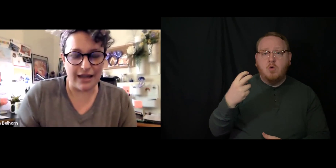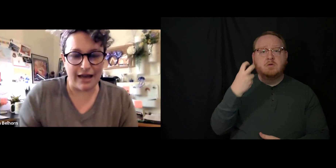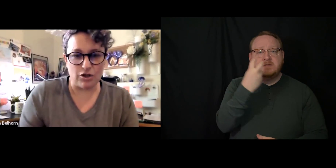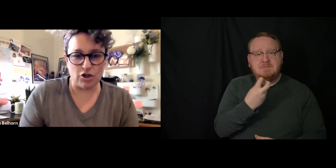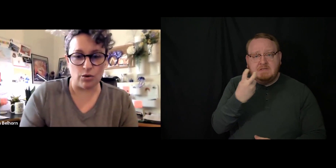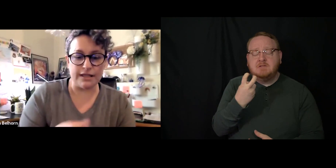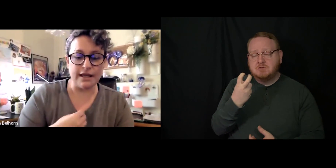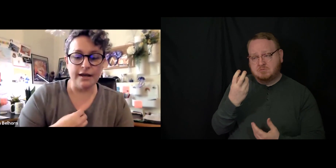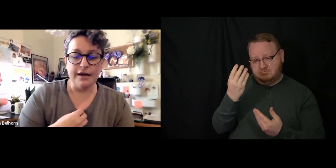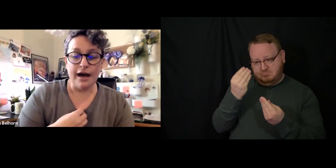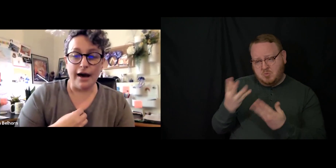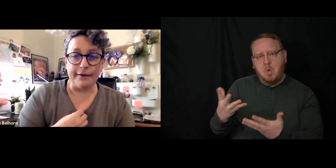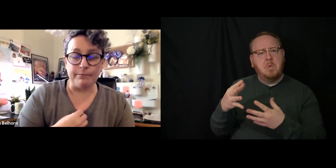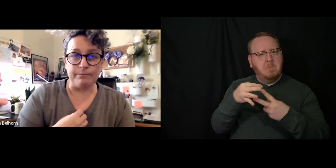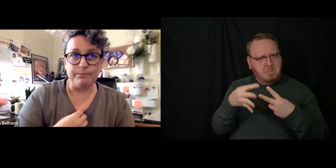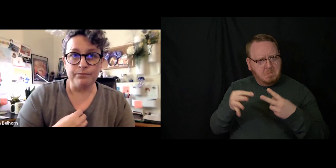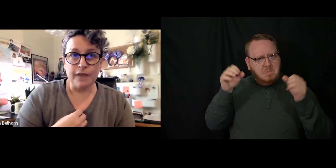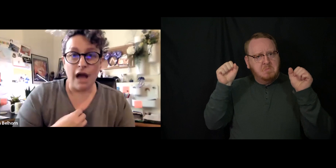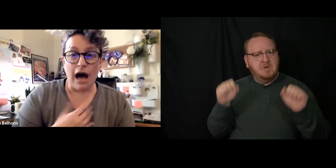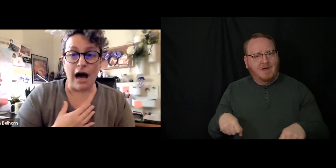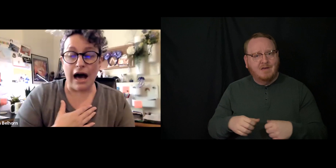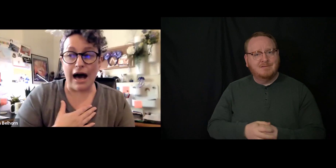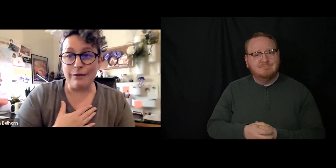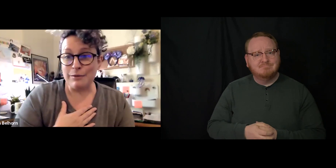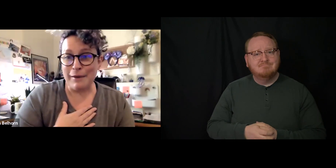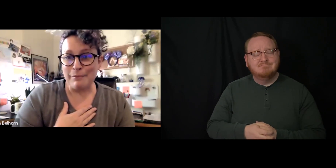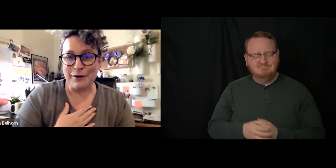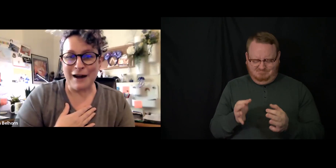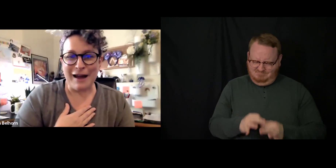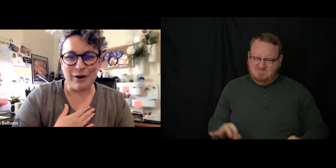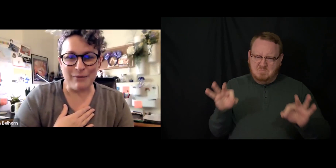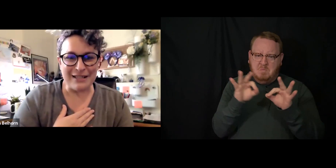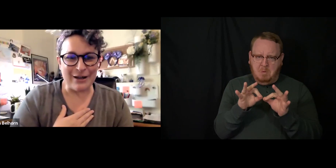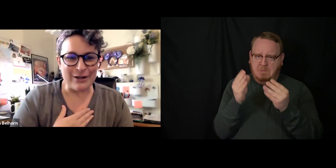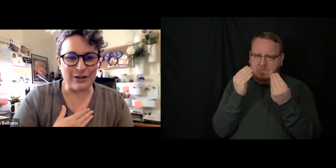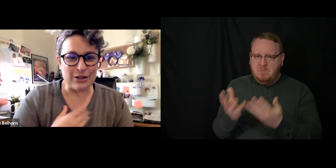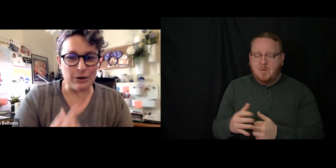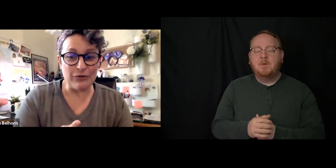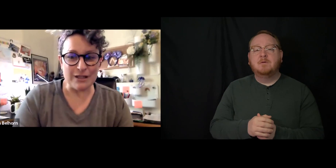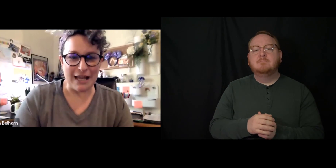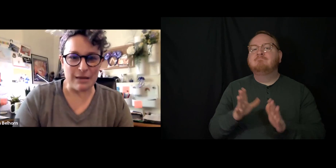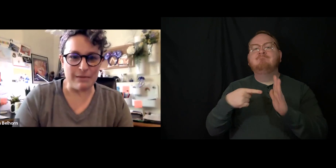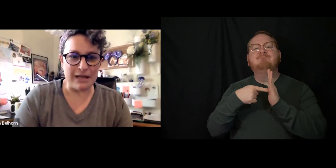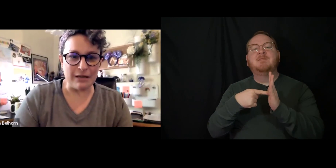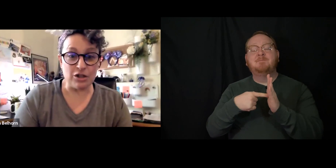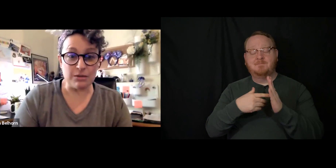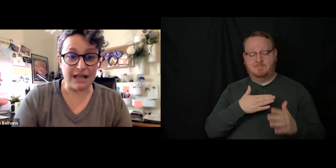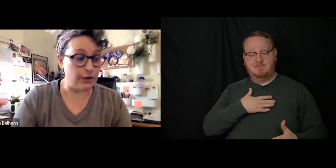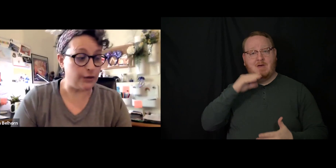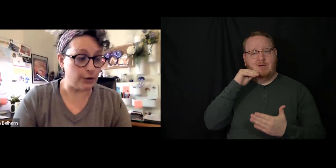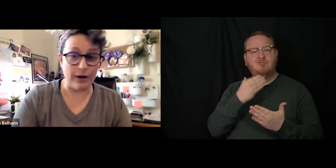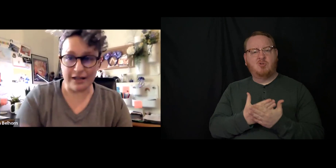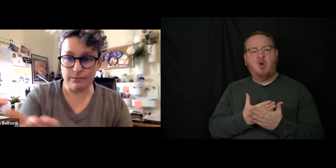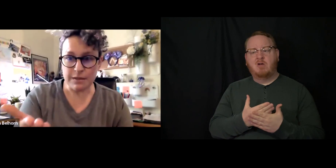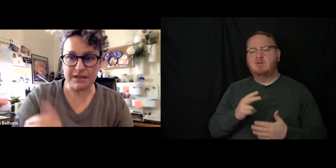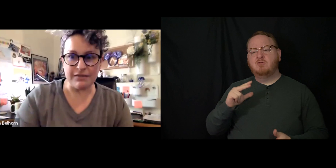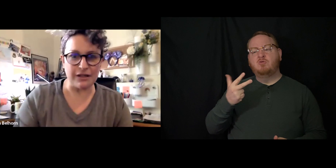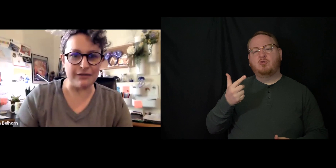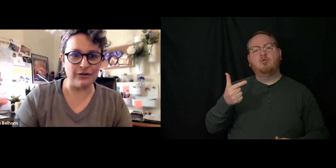they have a choice. I remember I brought my daughter to her first IEP meeting when she was like in third grade specifically for